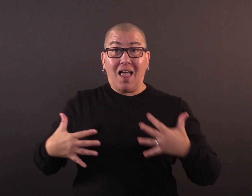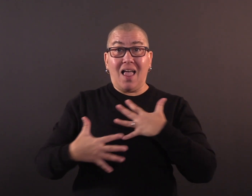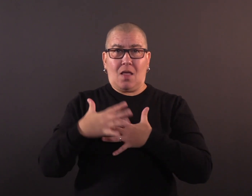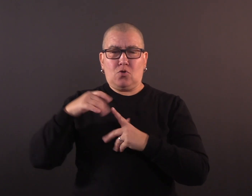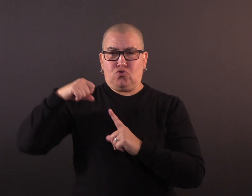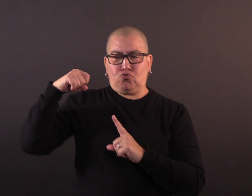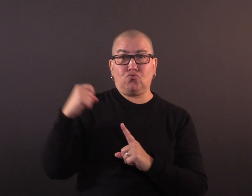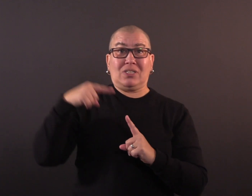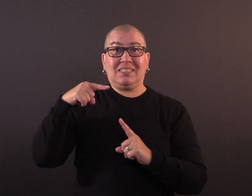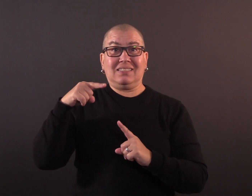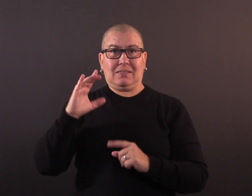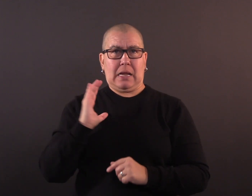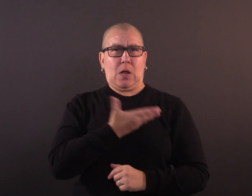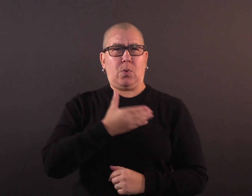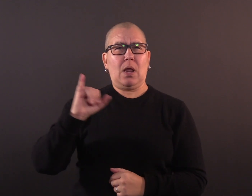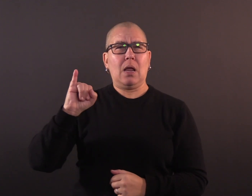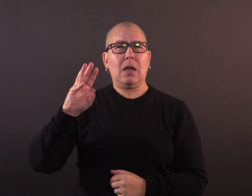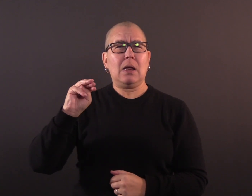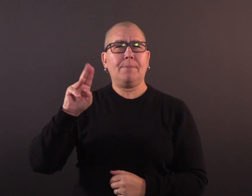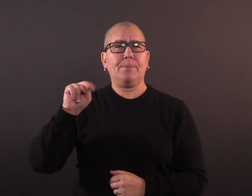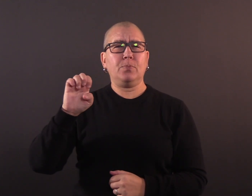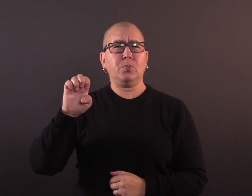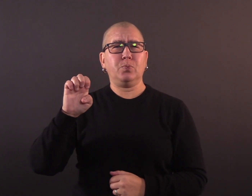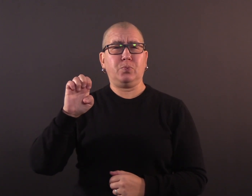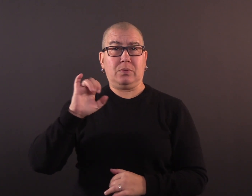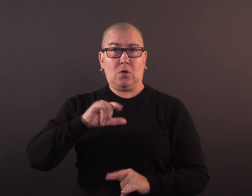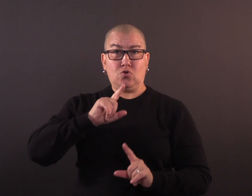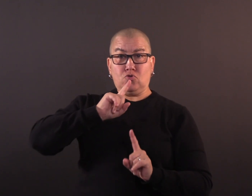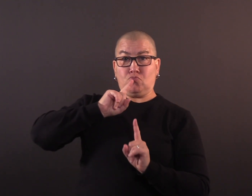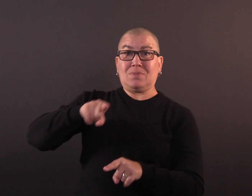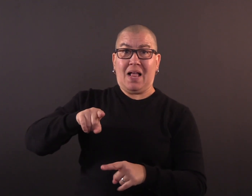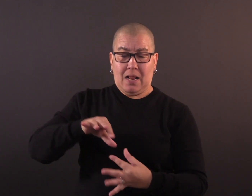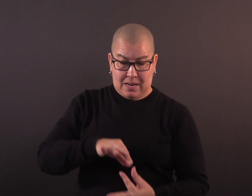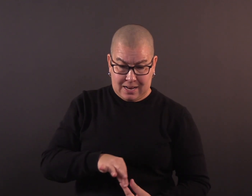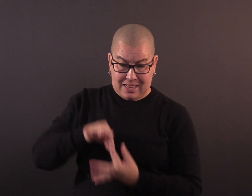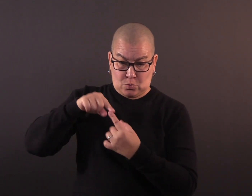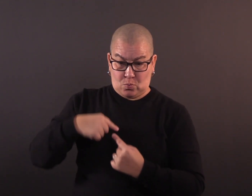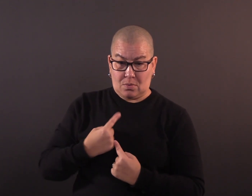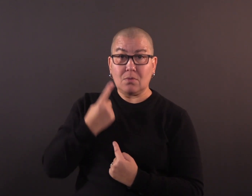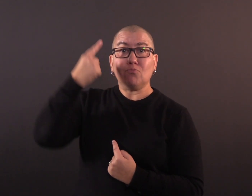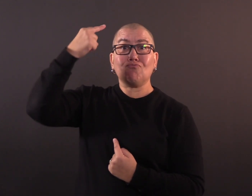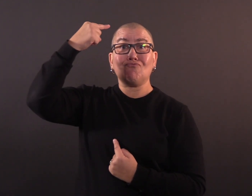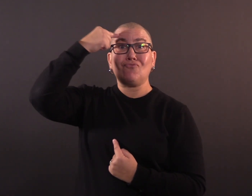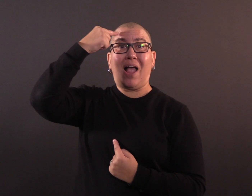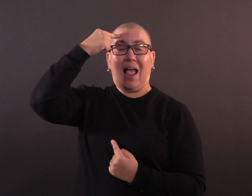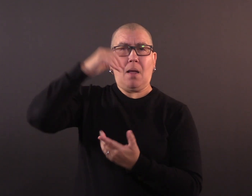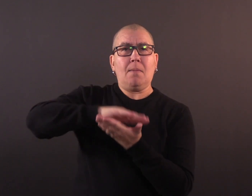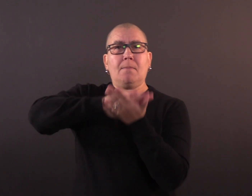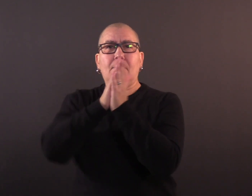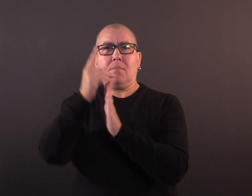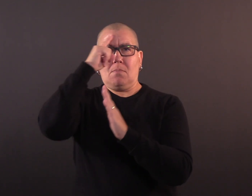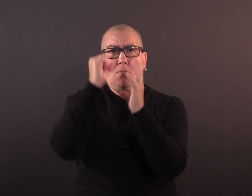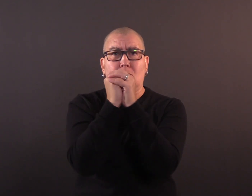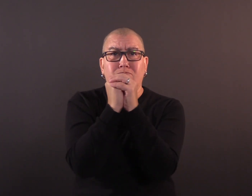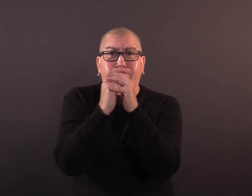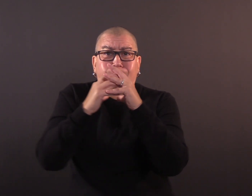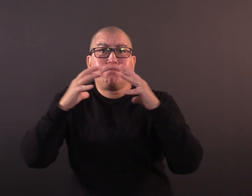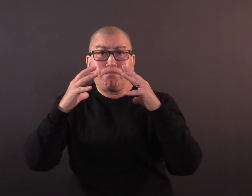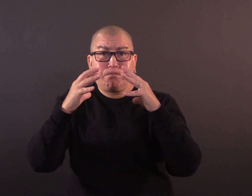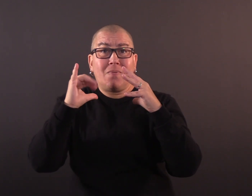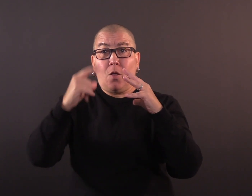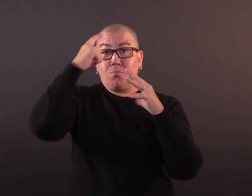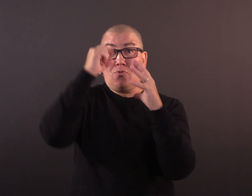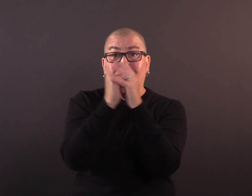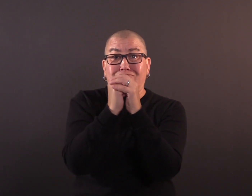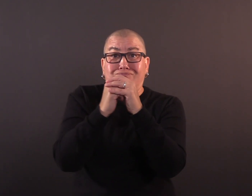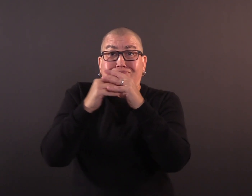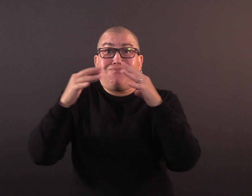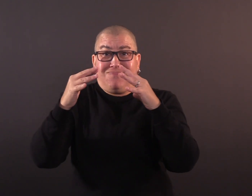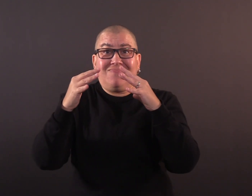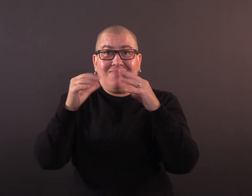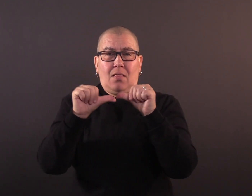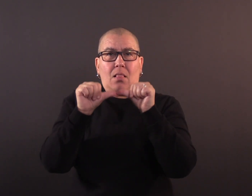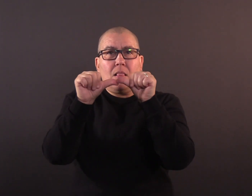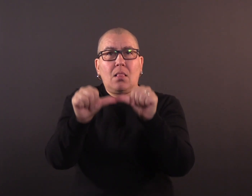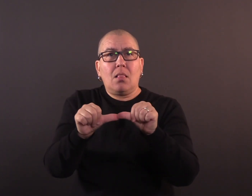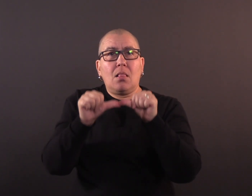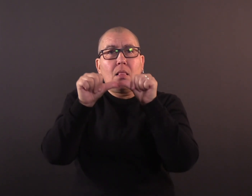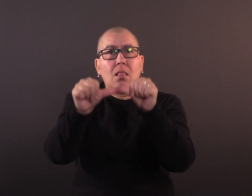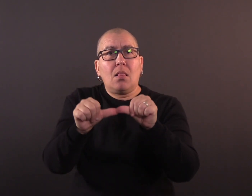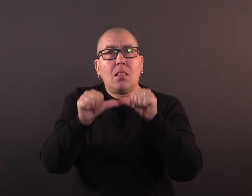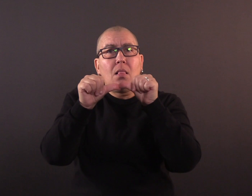response that leads to inflammation in the brain. And the inflammation can persist long after the